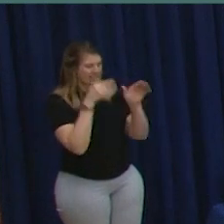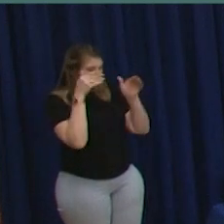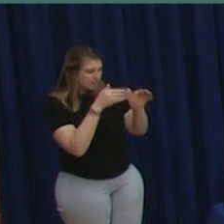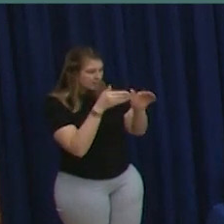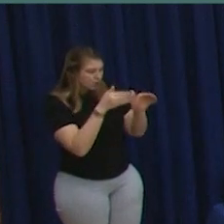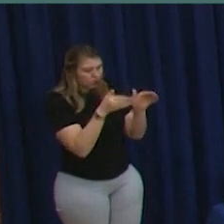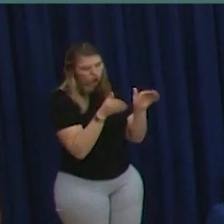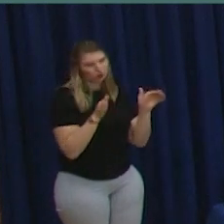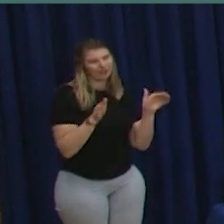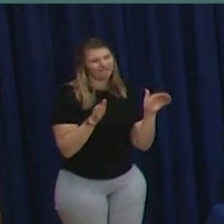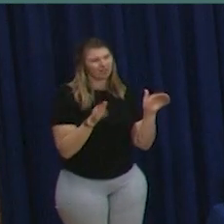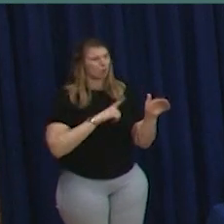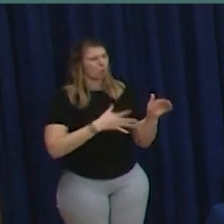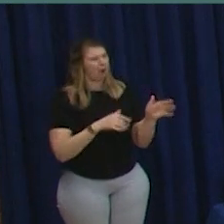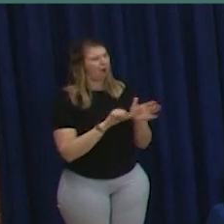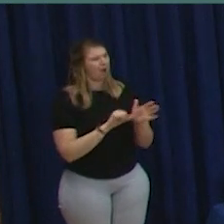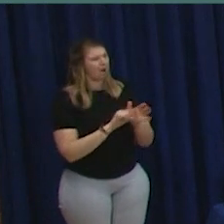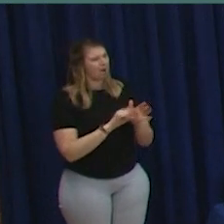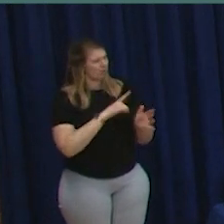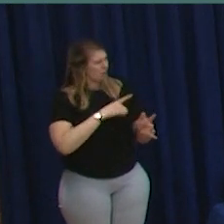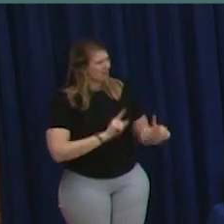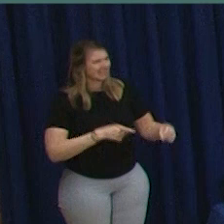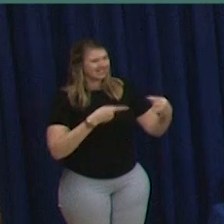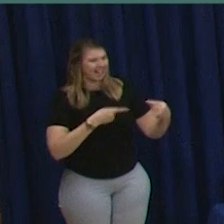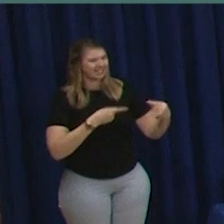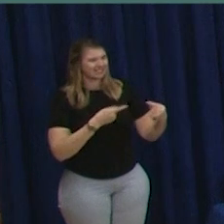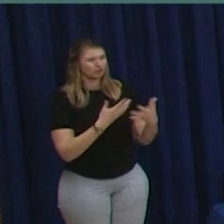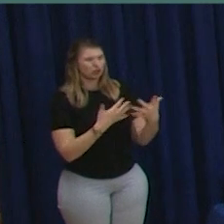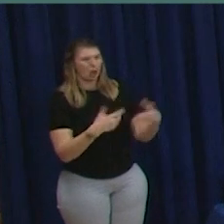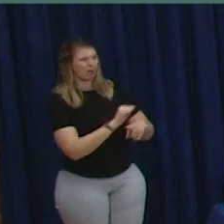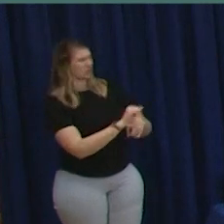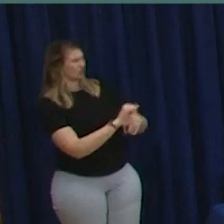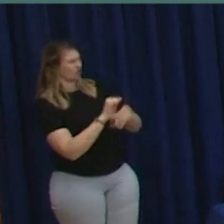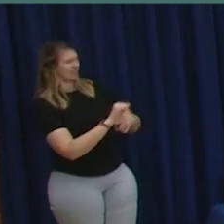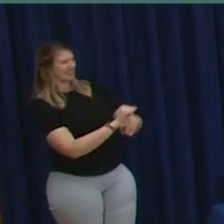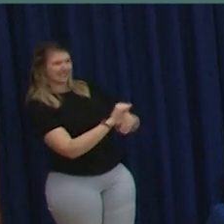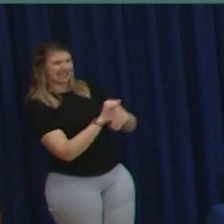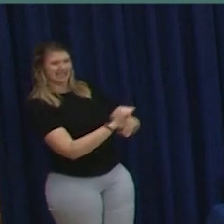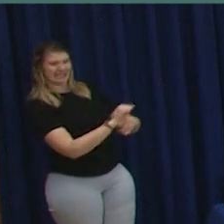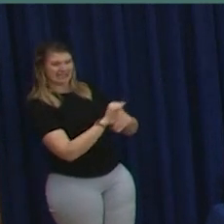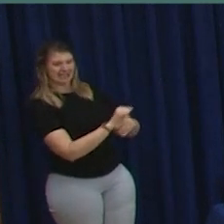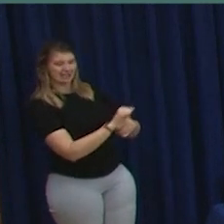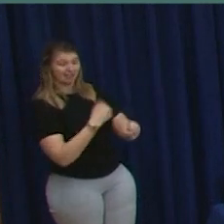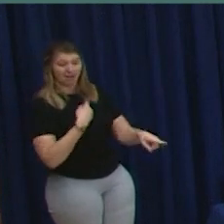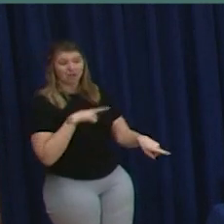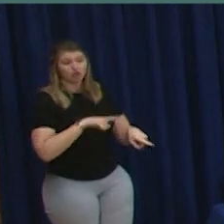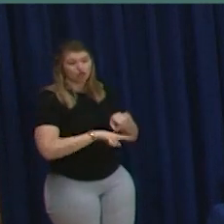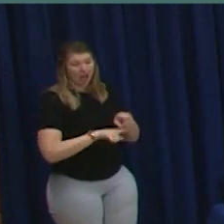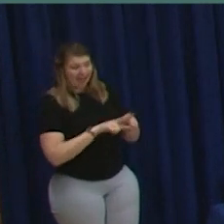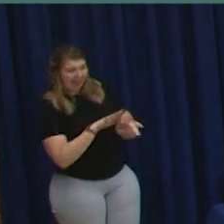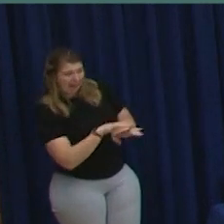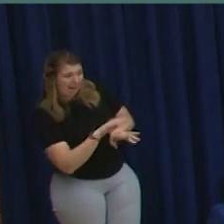so challenging, why is there so much resistance? We tried treading softly about these things,